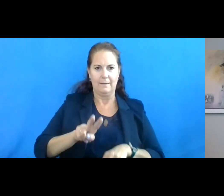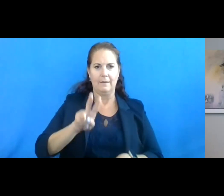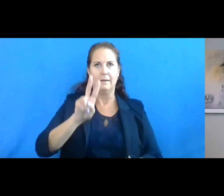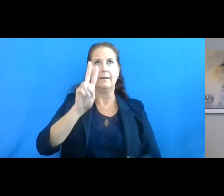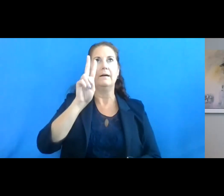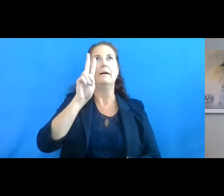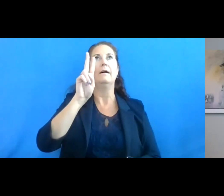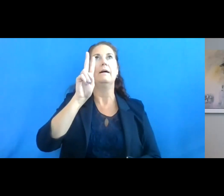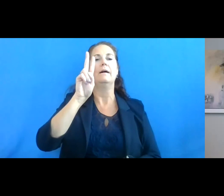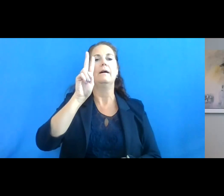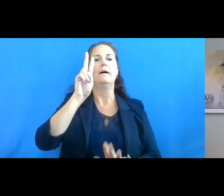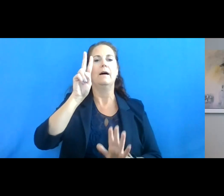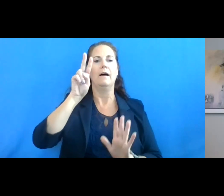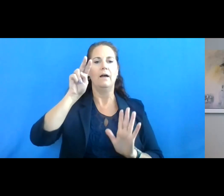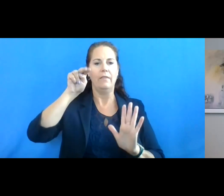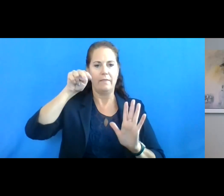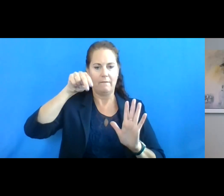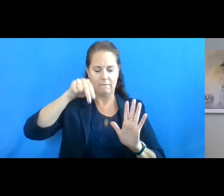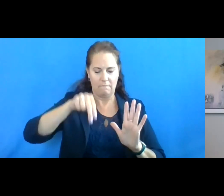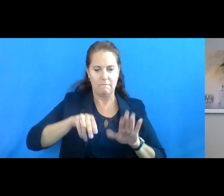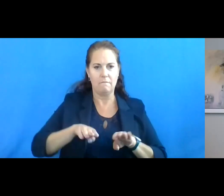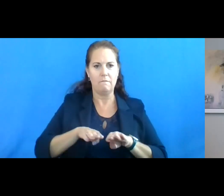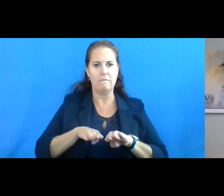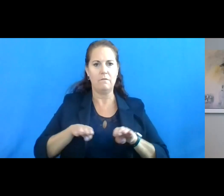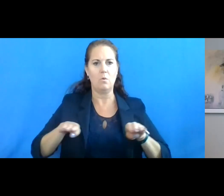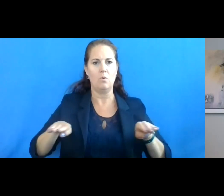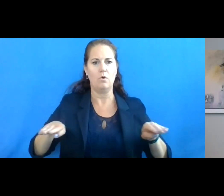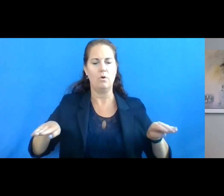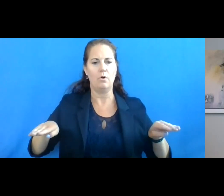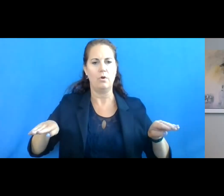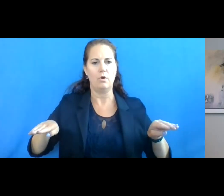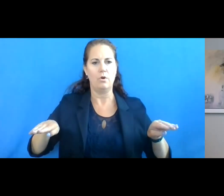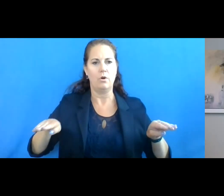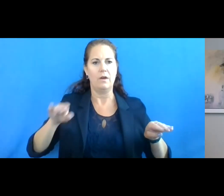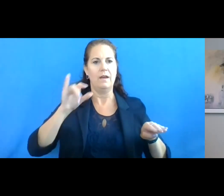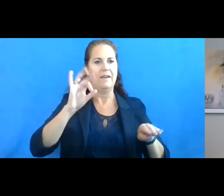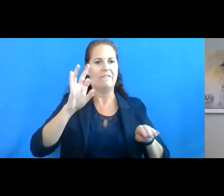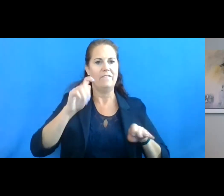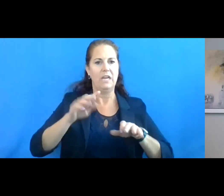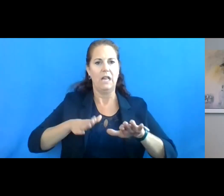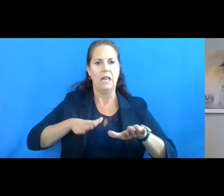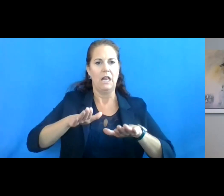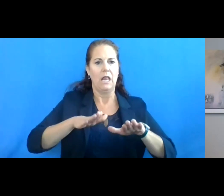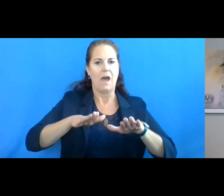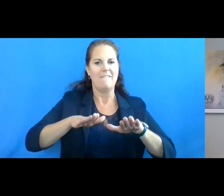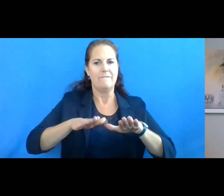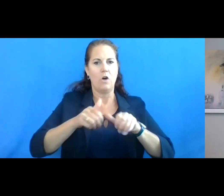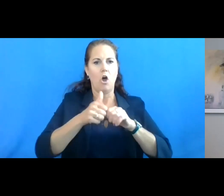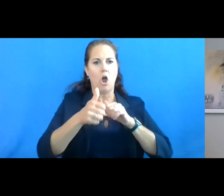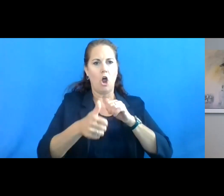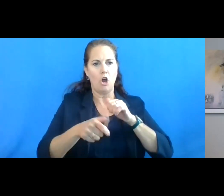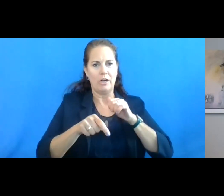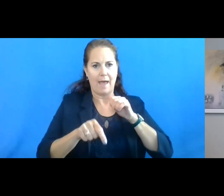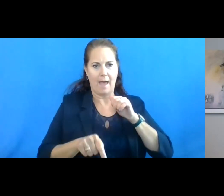And the floor how far it is if your feet aren't on the floor.